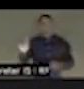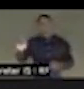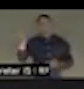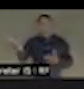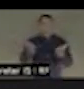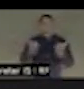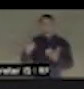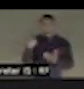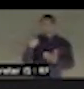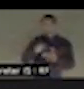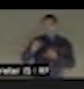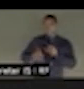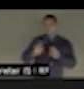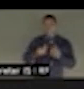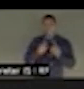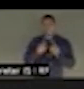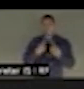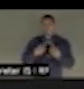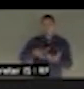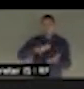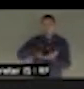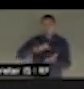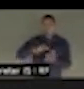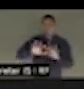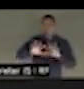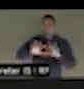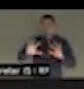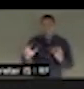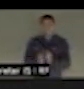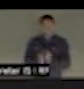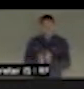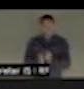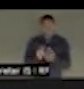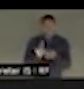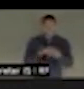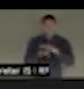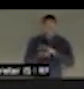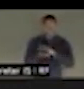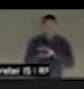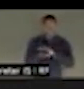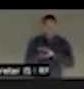the most relevant aspects and to create this toolkit as useful as possible.